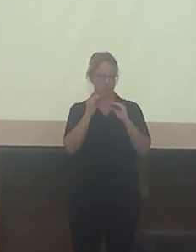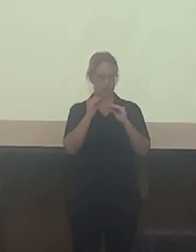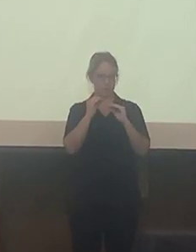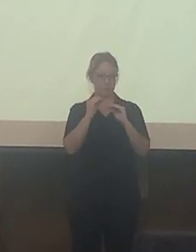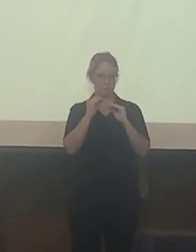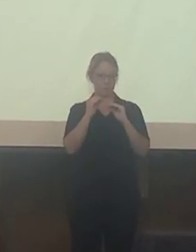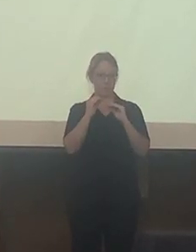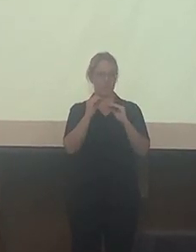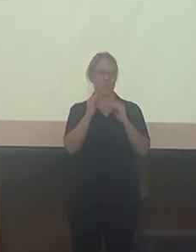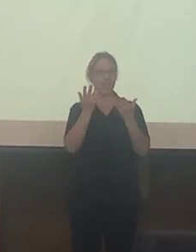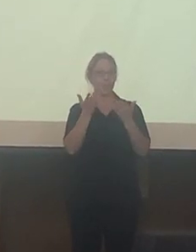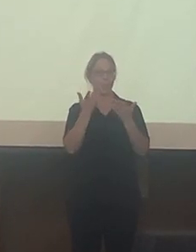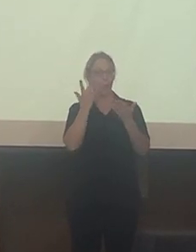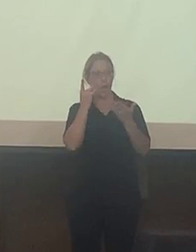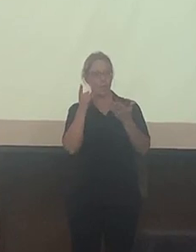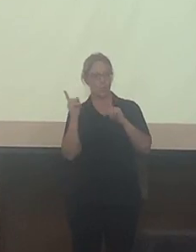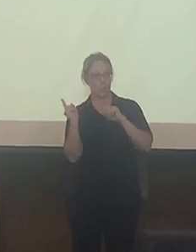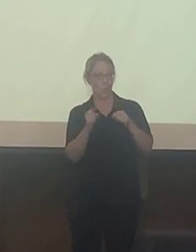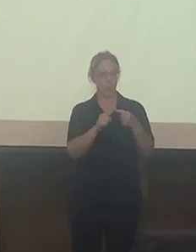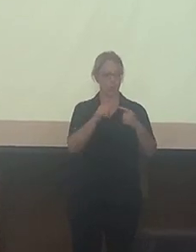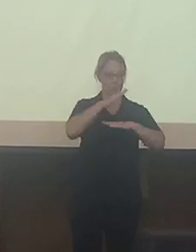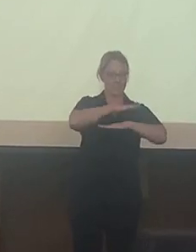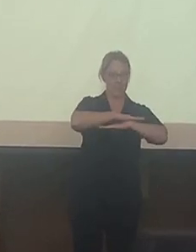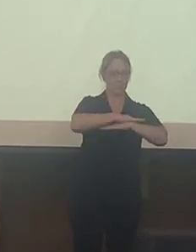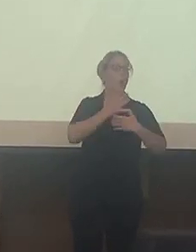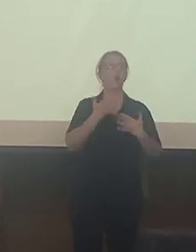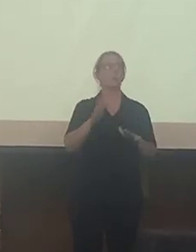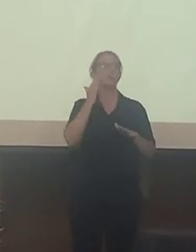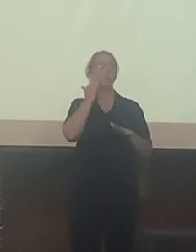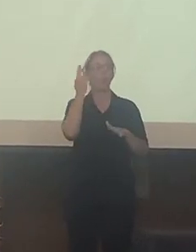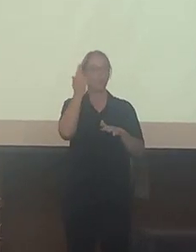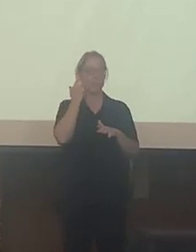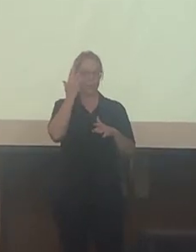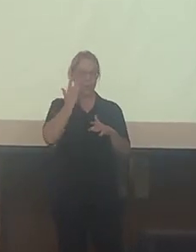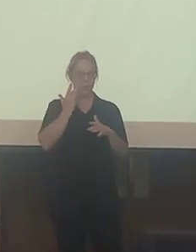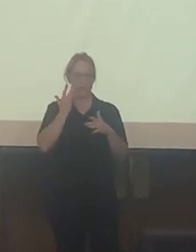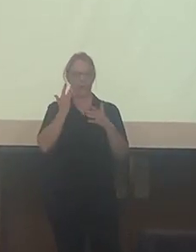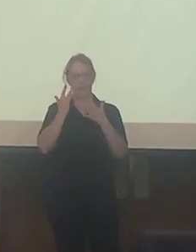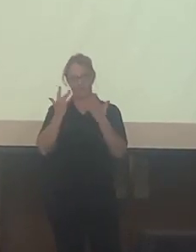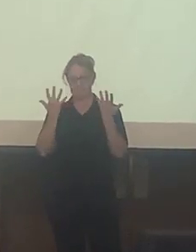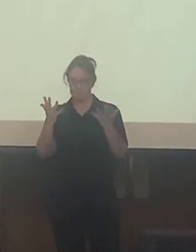the table we already know the student has hearing loss how do we determine the specialty design